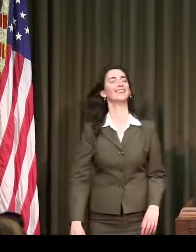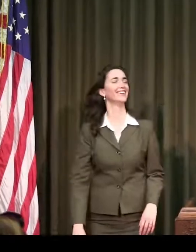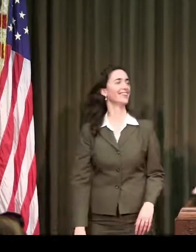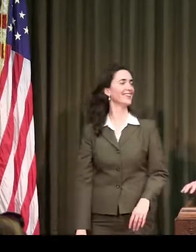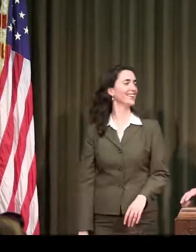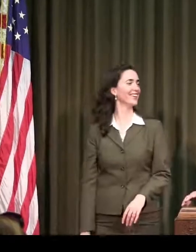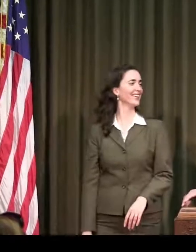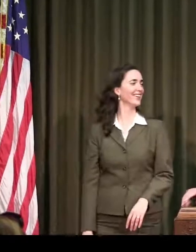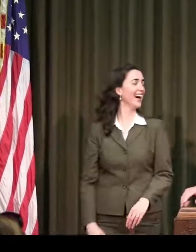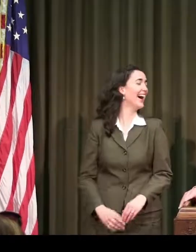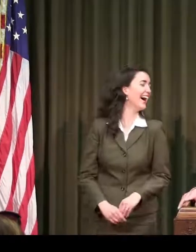thank you for